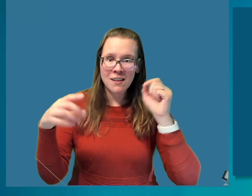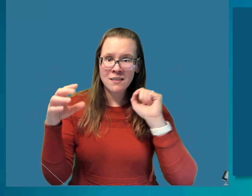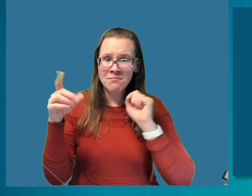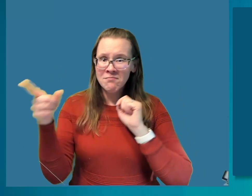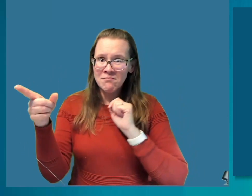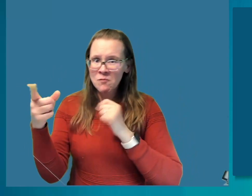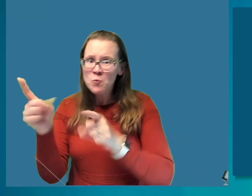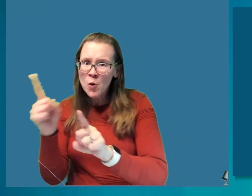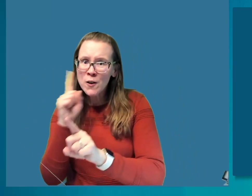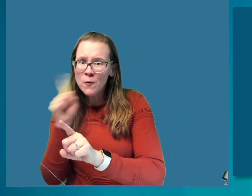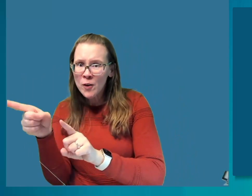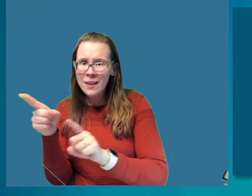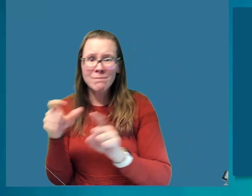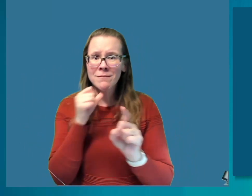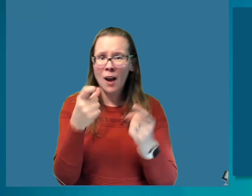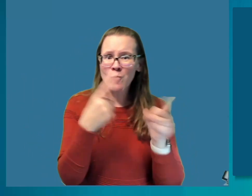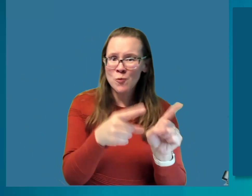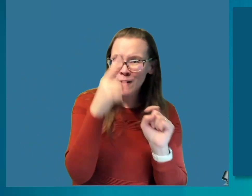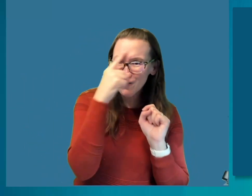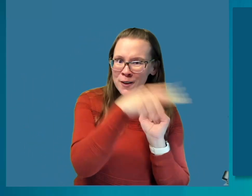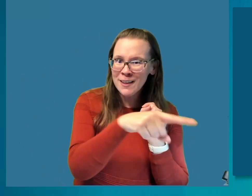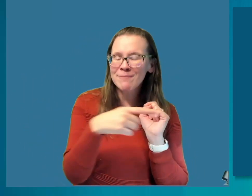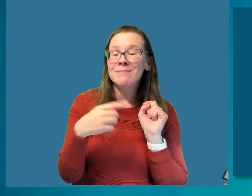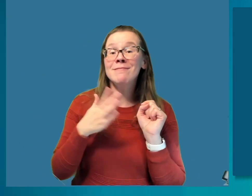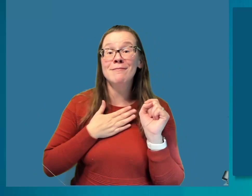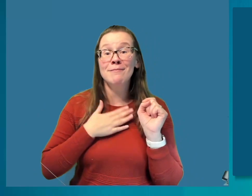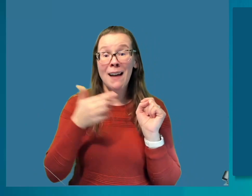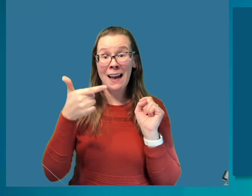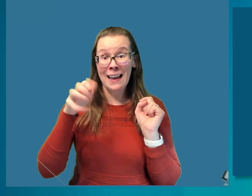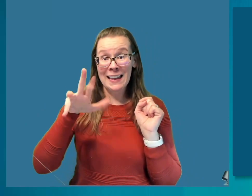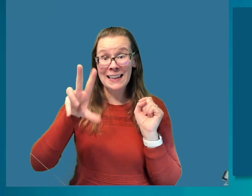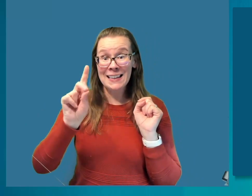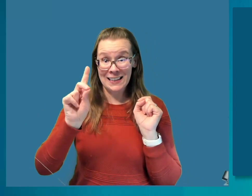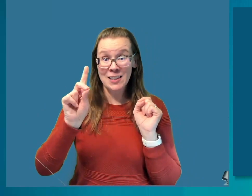There is a lot of discussion around, uh, people who have mailed postcards